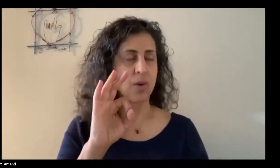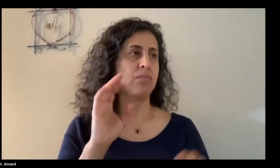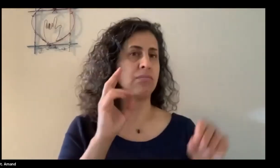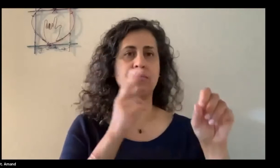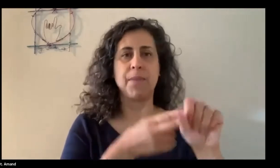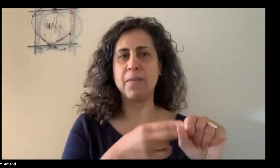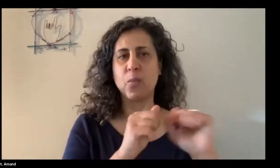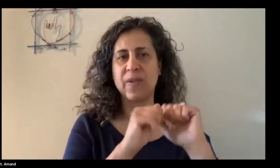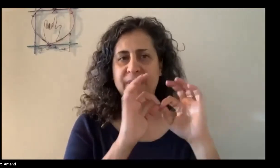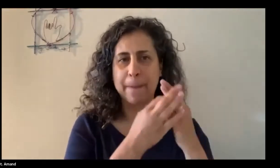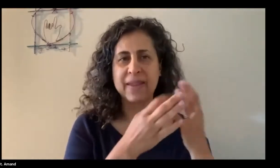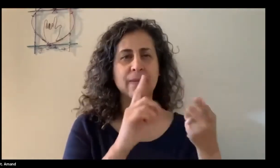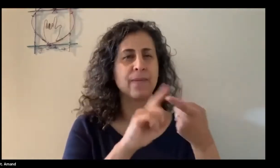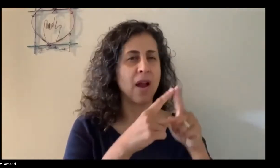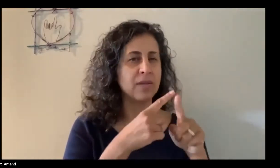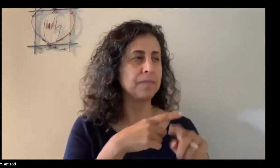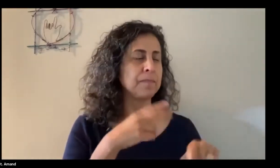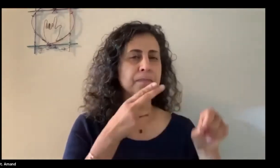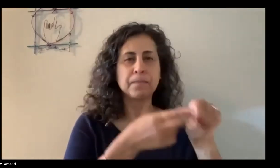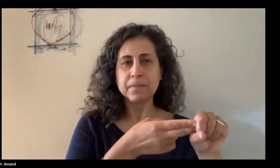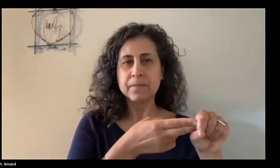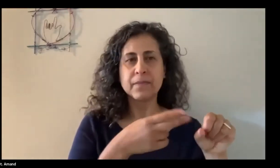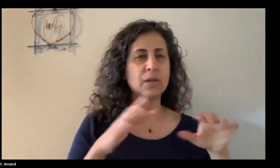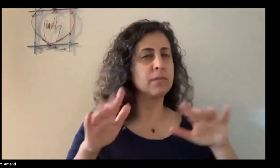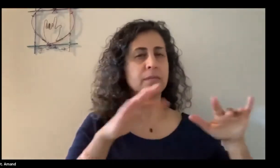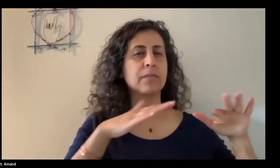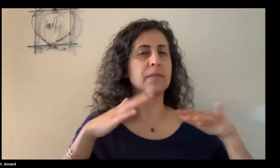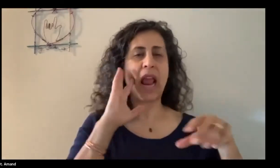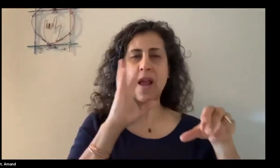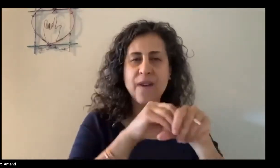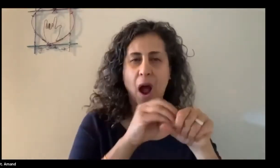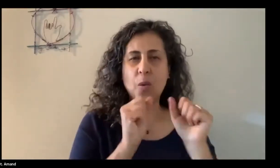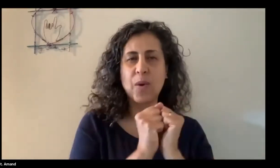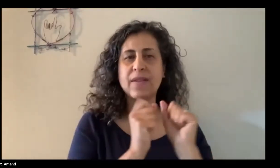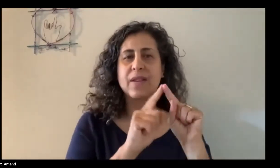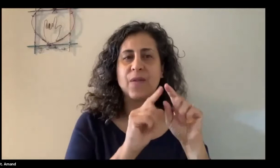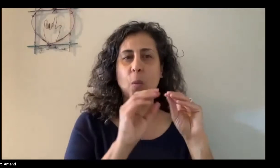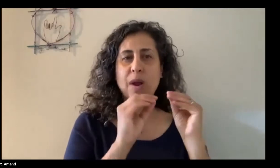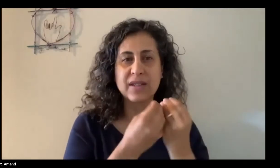And Guy moved to San Francisco to be closer to his family and friends,